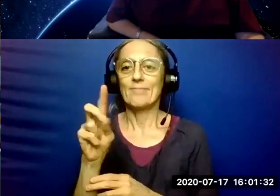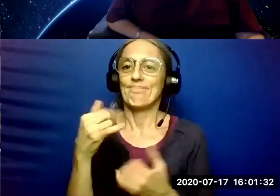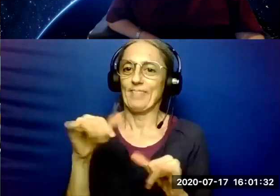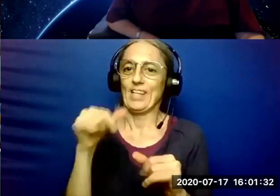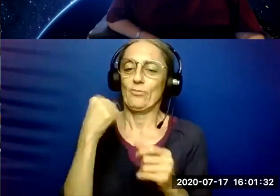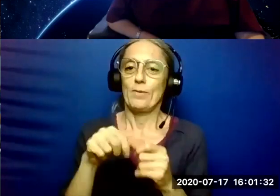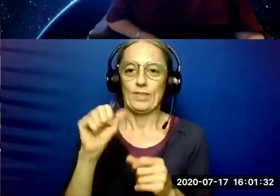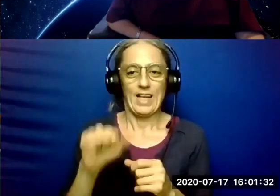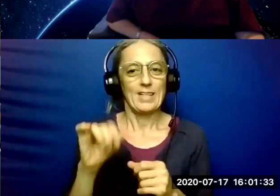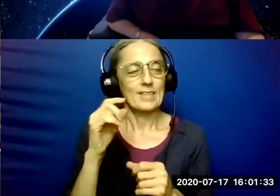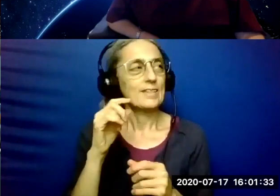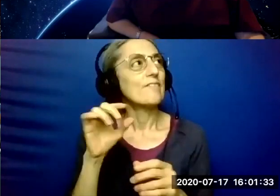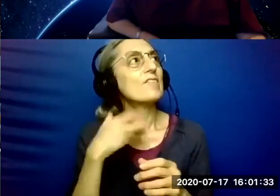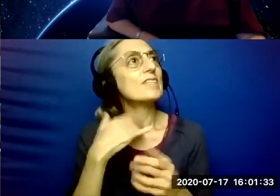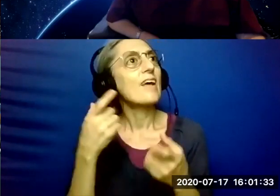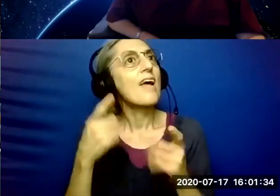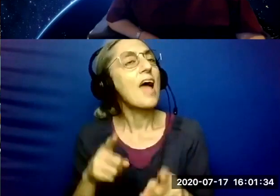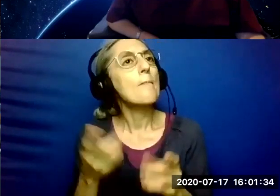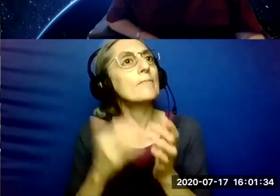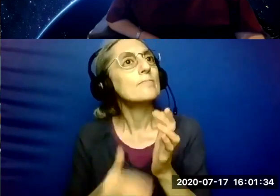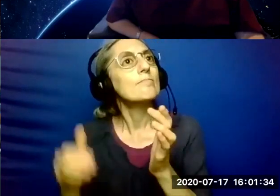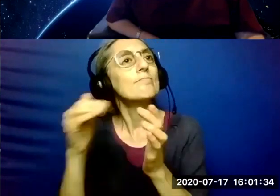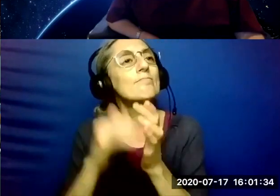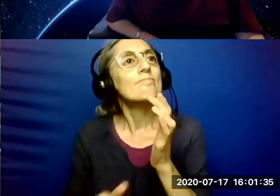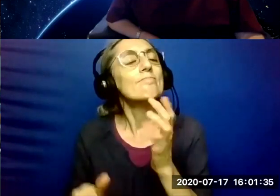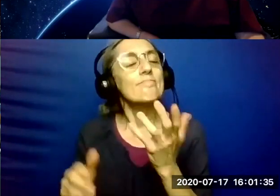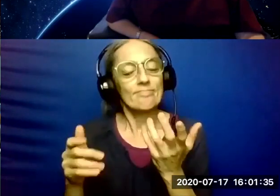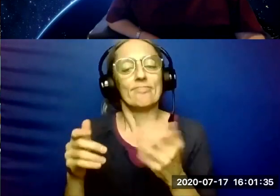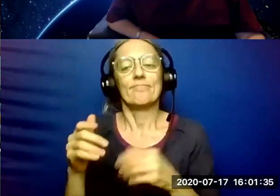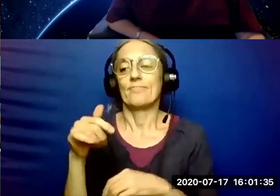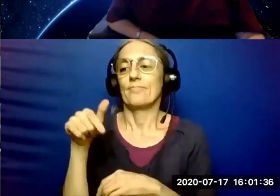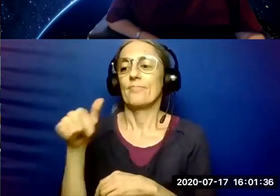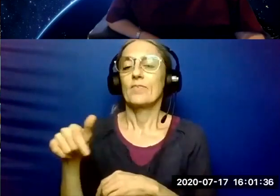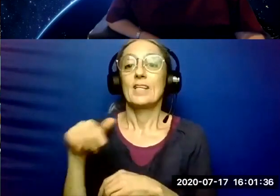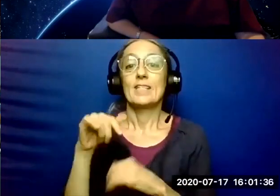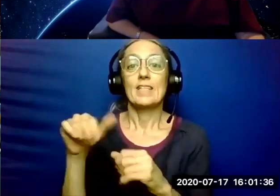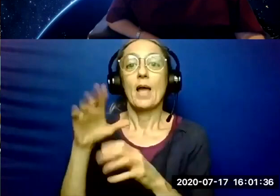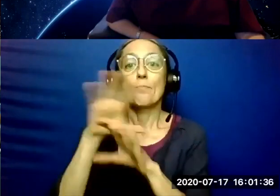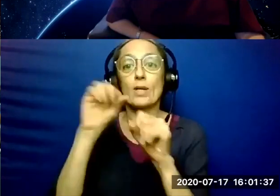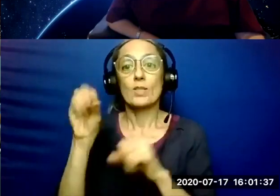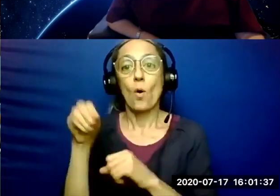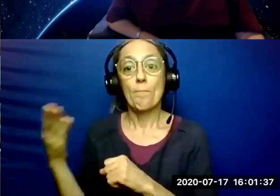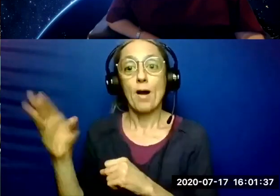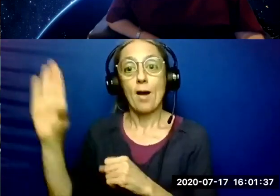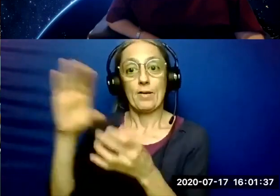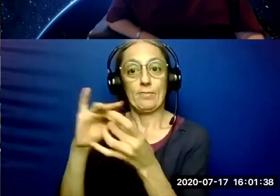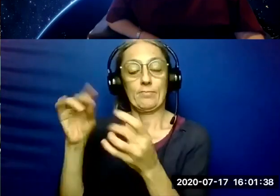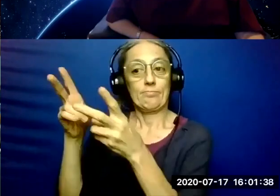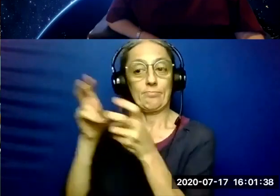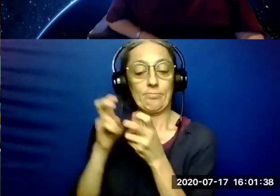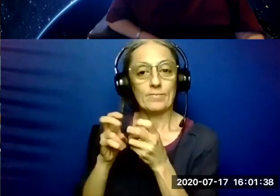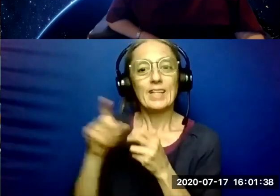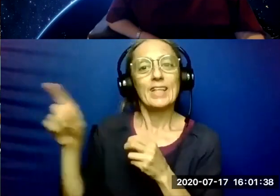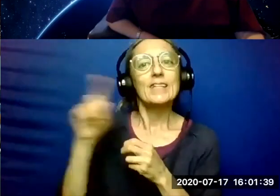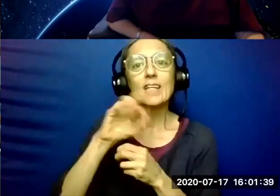I will just echo President Obama's words when he said that Judy's resume is just too long to list.